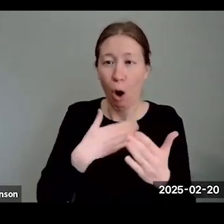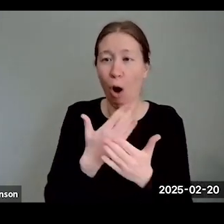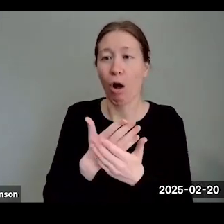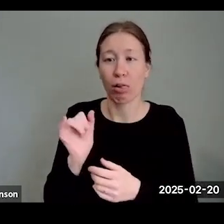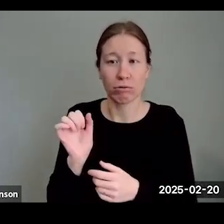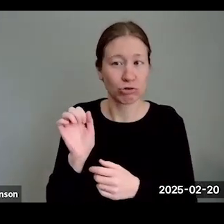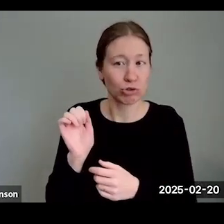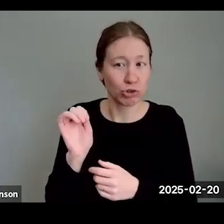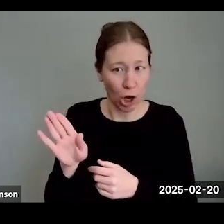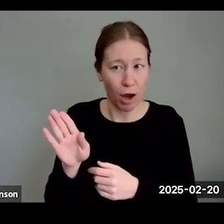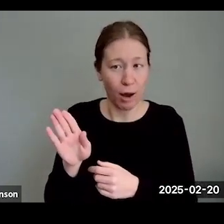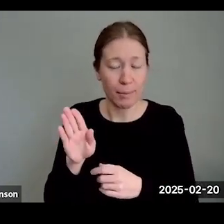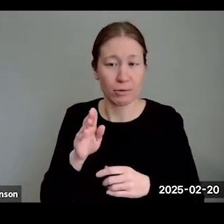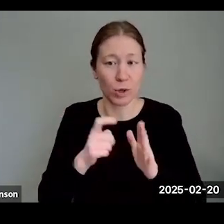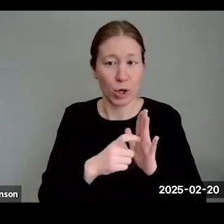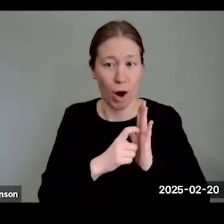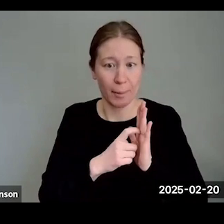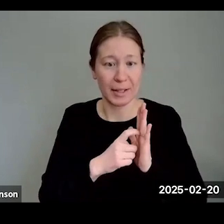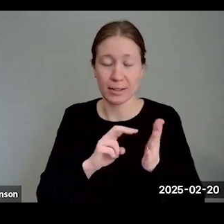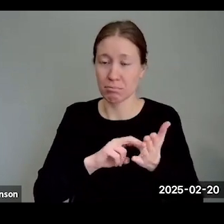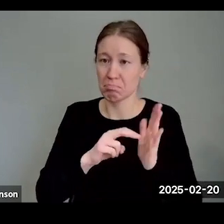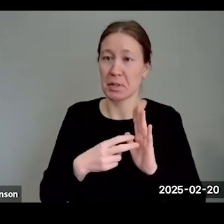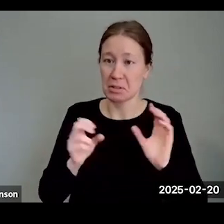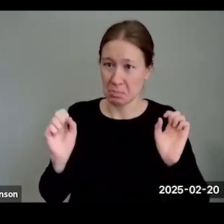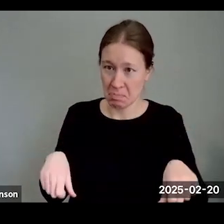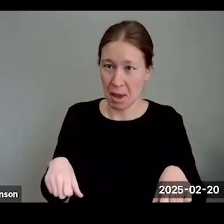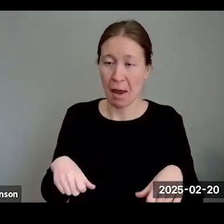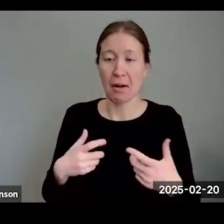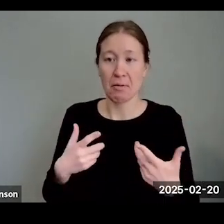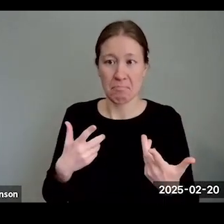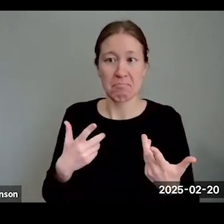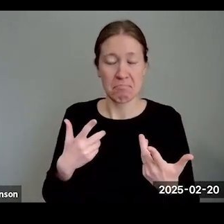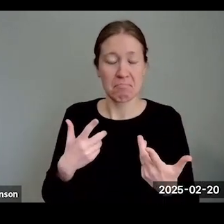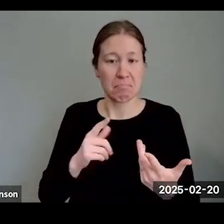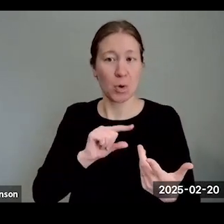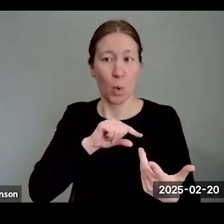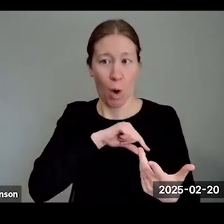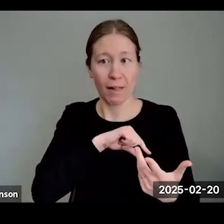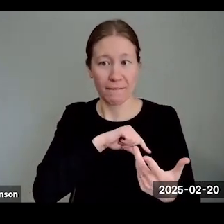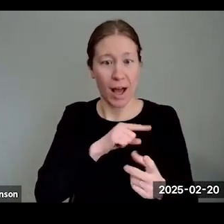That means that those individuals are qualified for the position and if they have a disability,